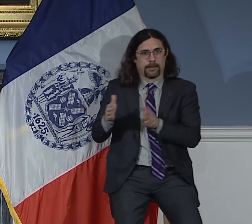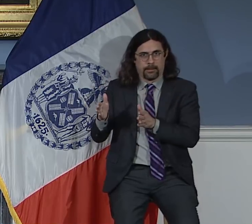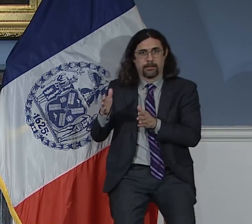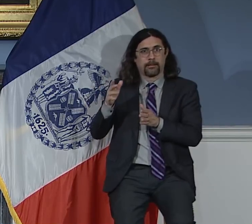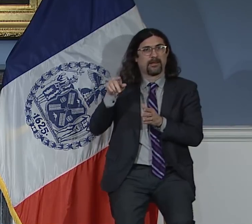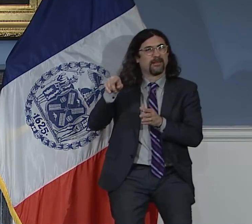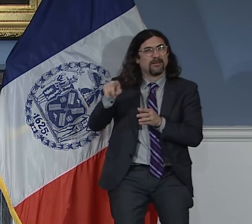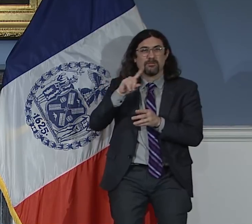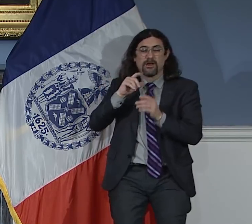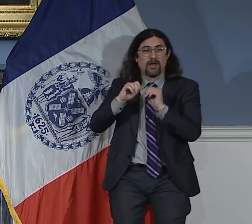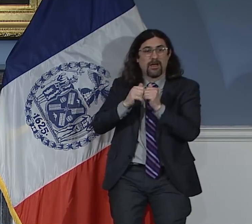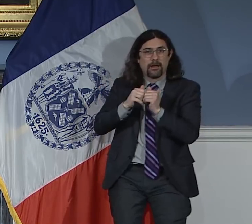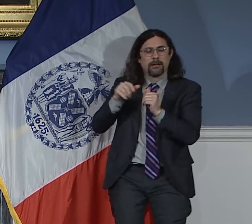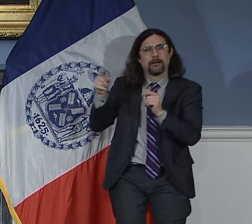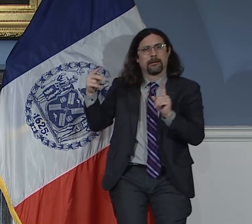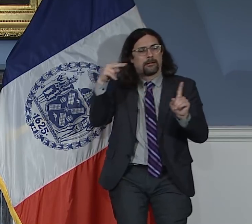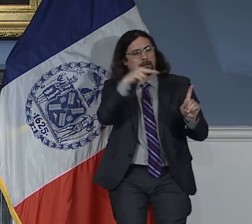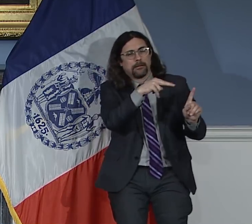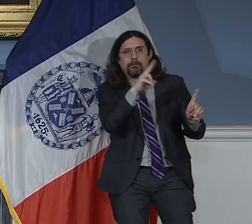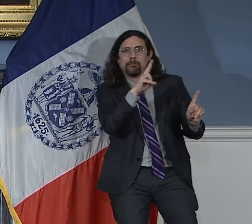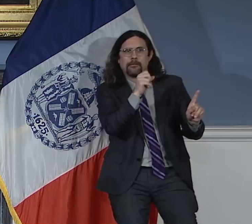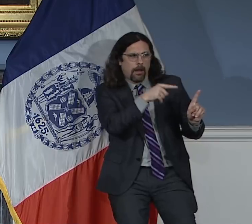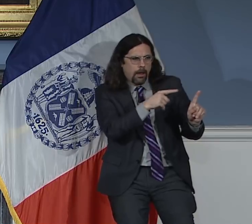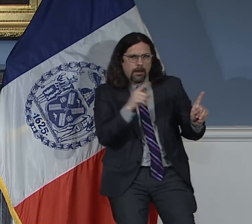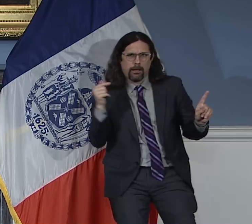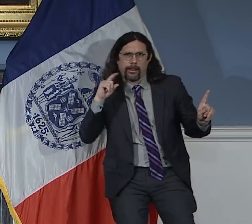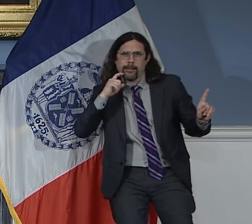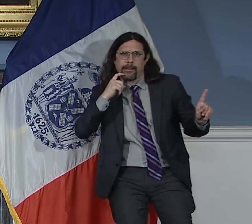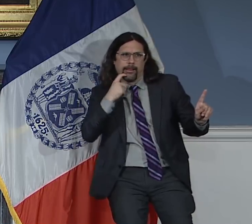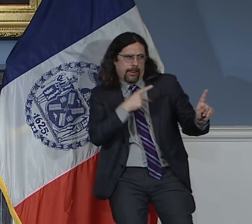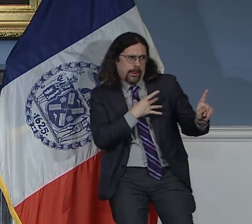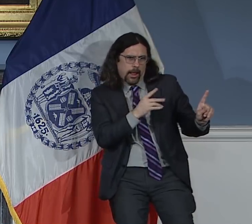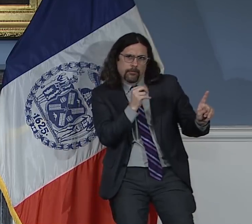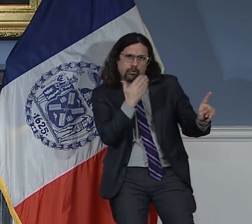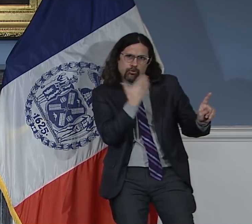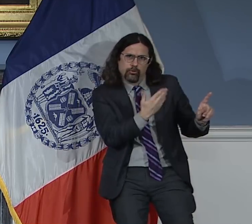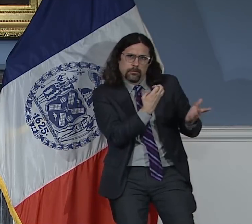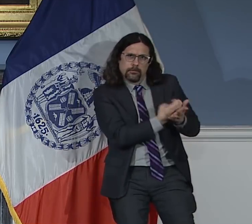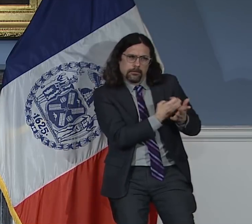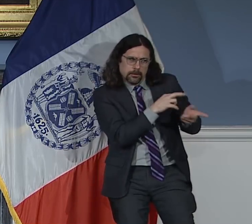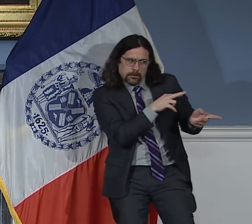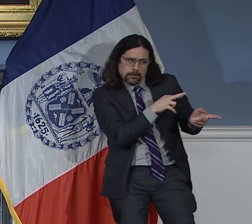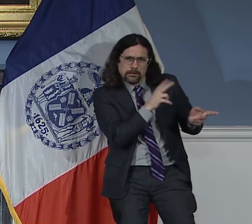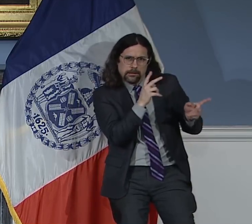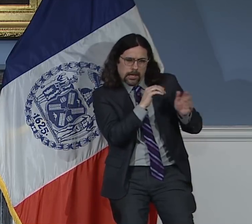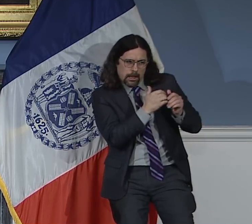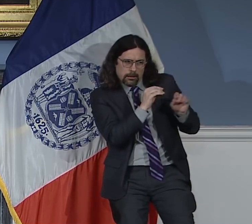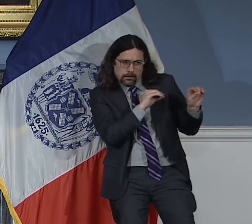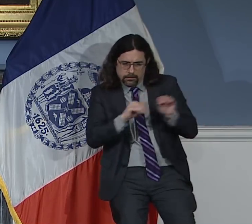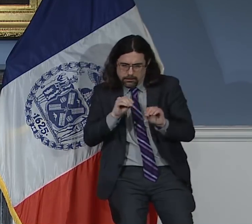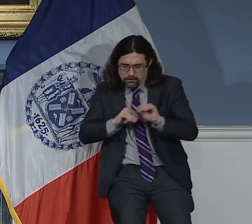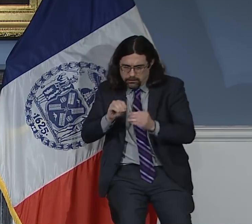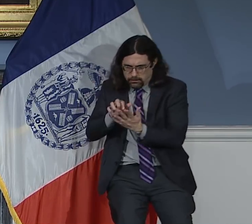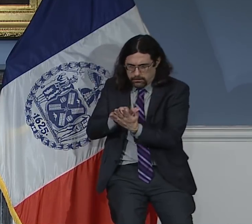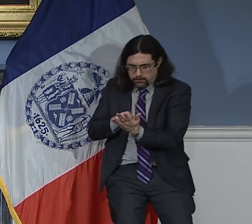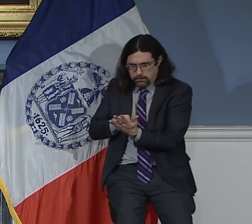AND THAT WASAT A TIME WHEN WE HAD A LOT LESS TECHNOLO GYAND MANY DISADVANTAGES JUST HAVING COME OUT OF WAR